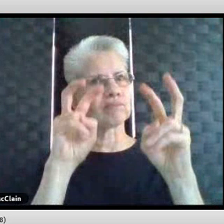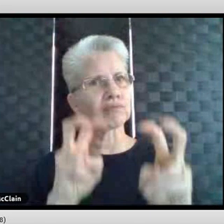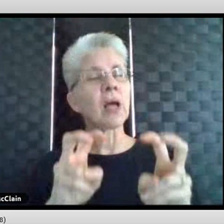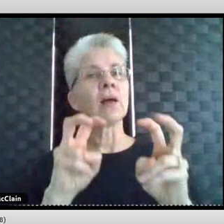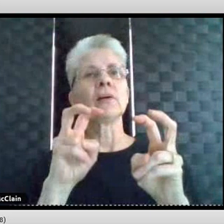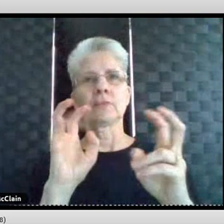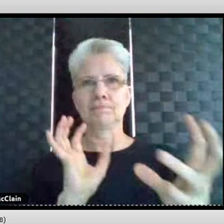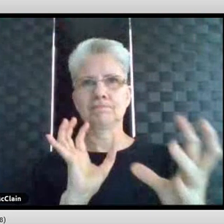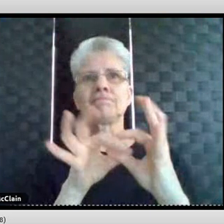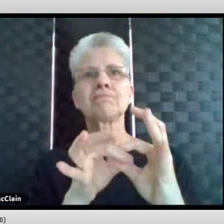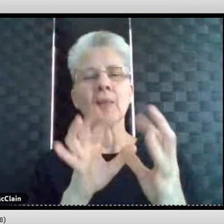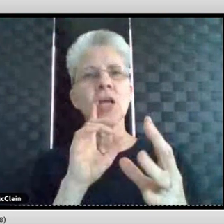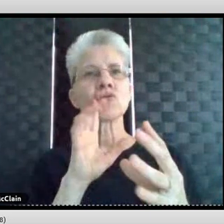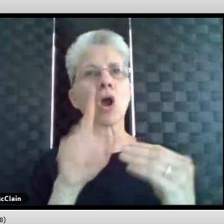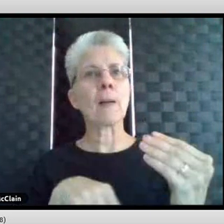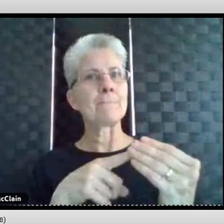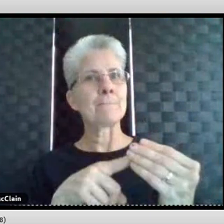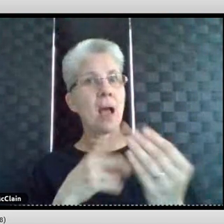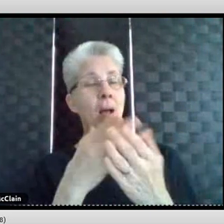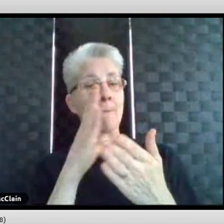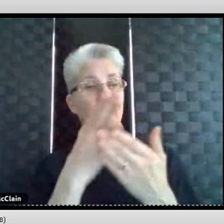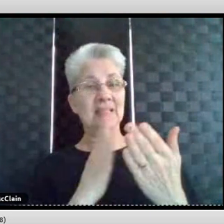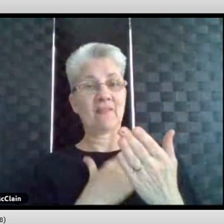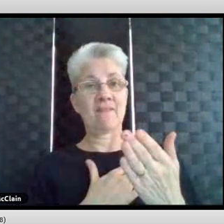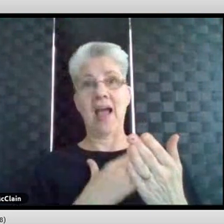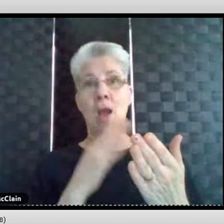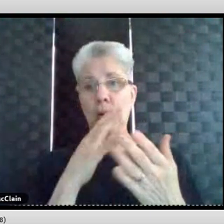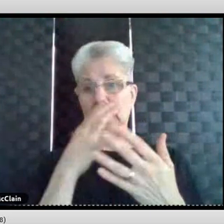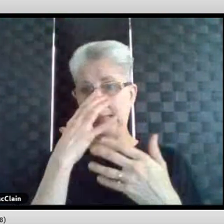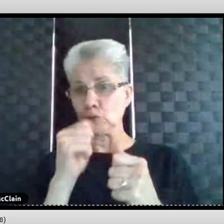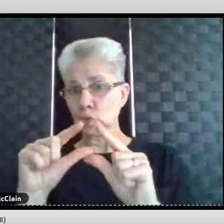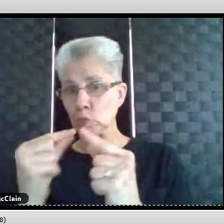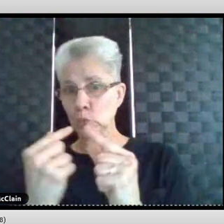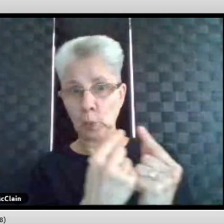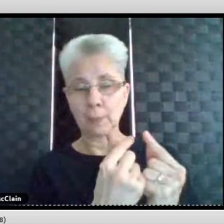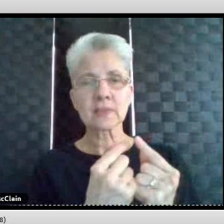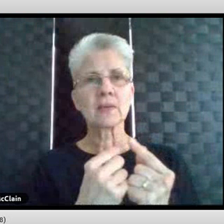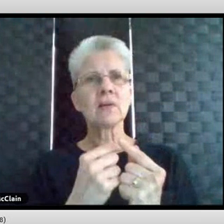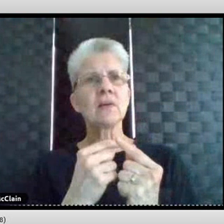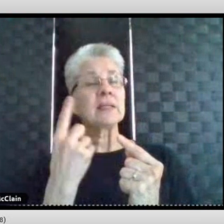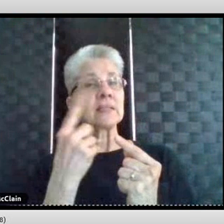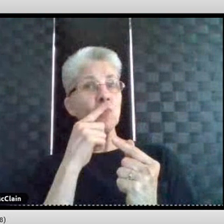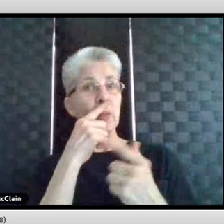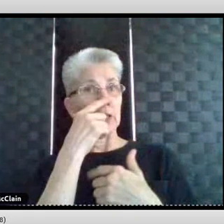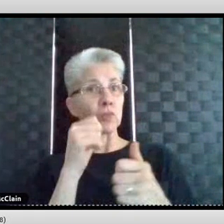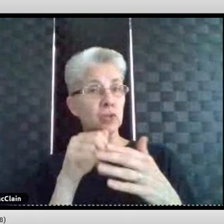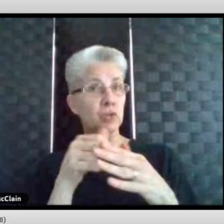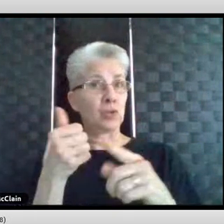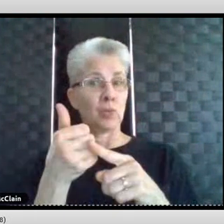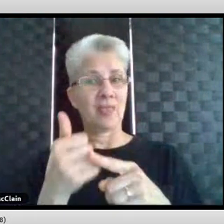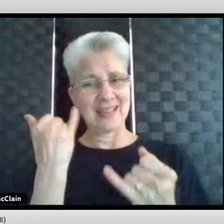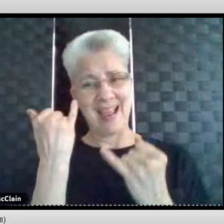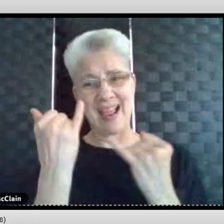don't they, when we're thinking about pieces of our long tail. If this is something that really interests you -- this idea just popped into my head,